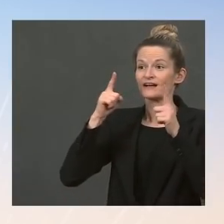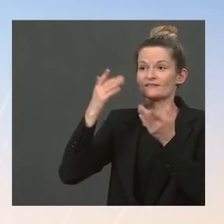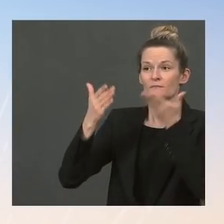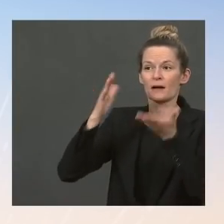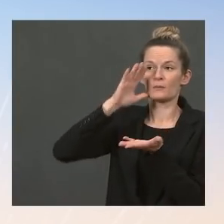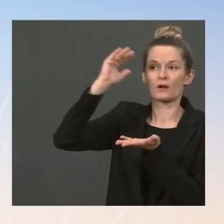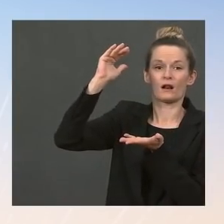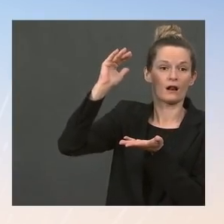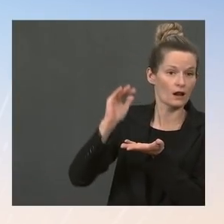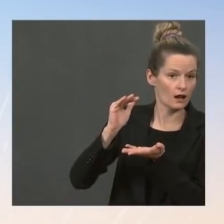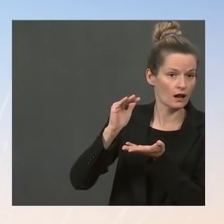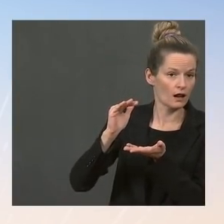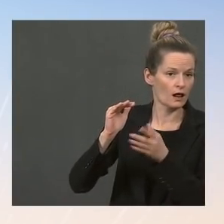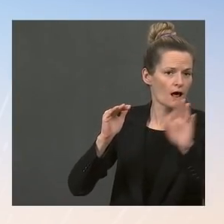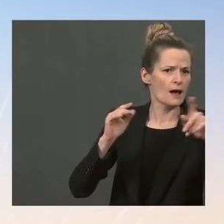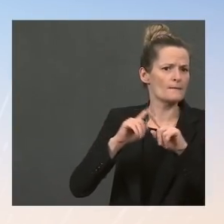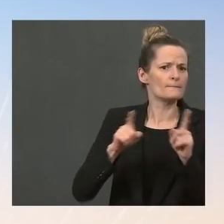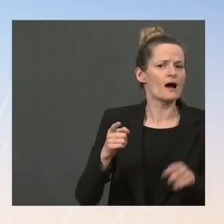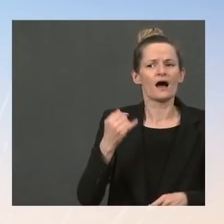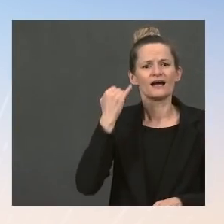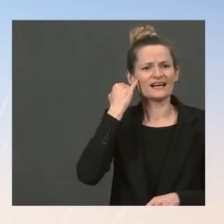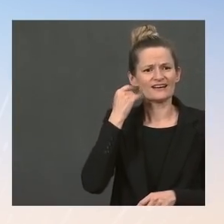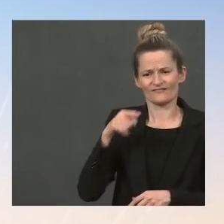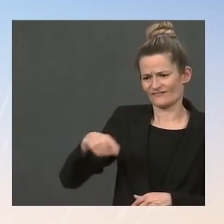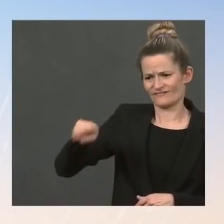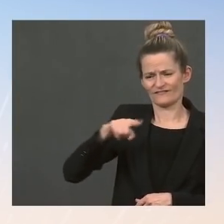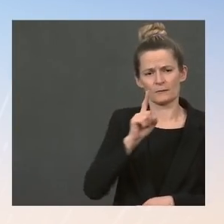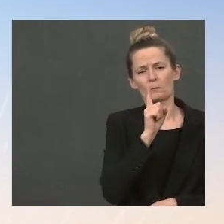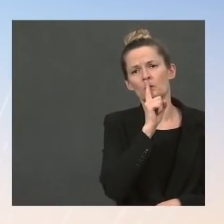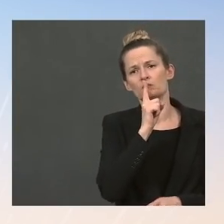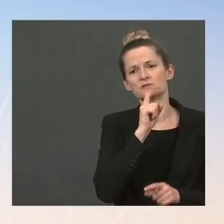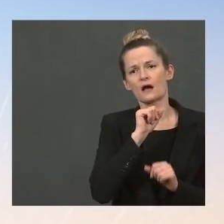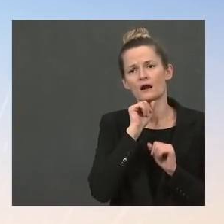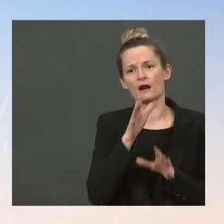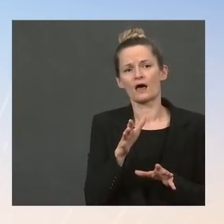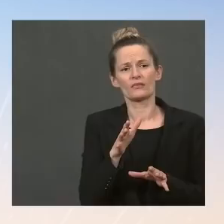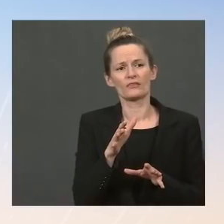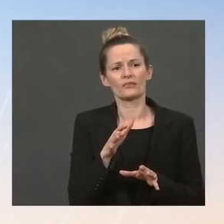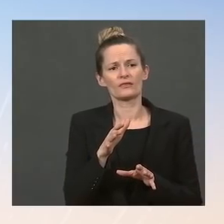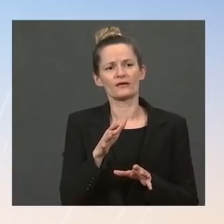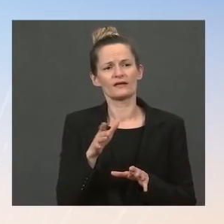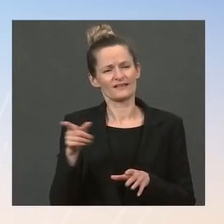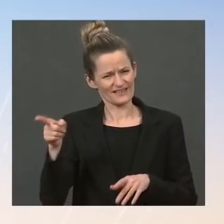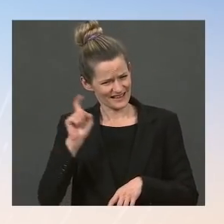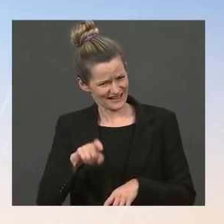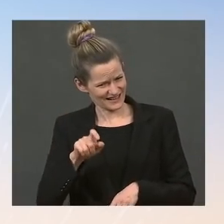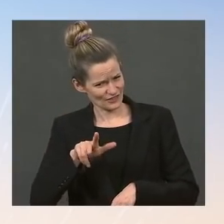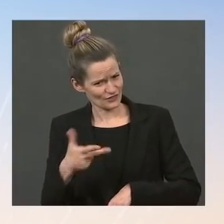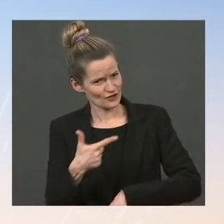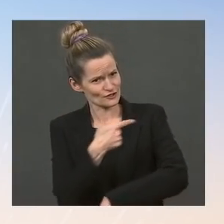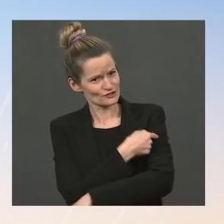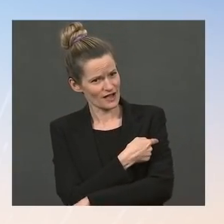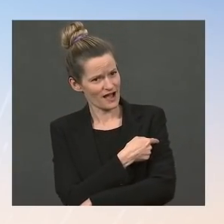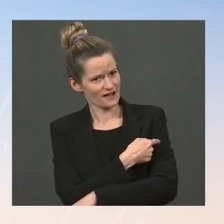and shared that that was their view and this is where it might be headed. Now, it needs to go through a process. They've said that in every single statement